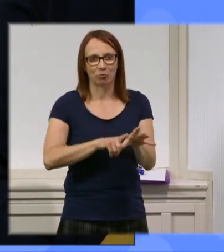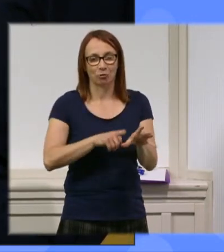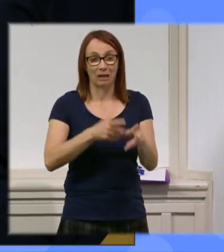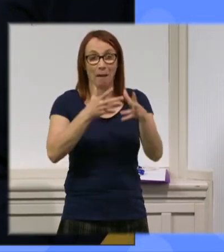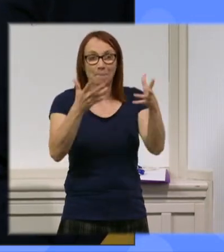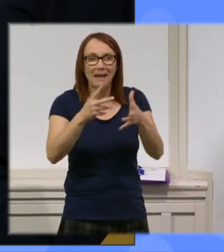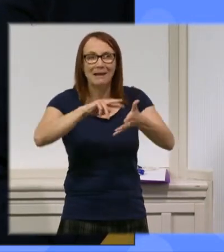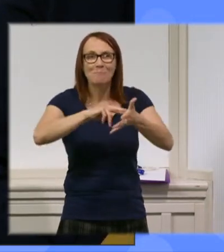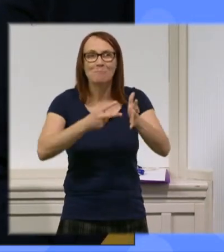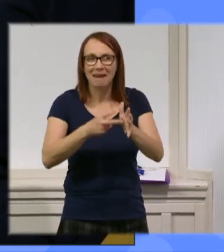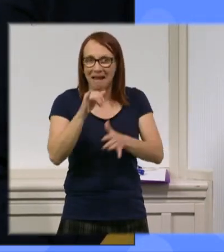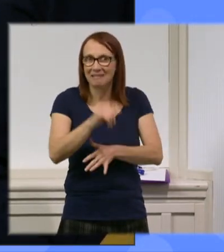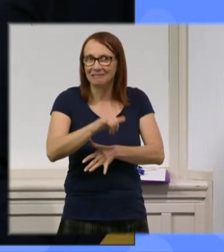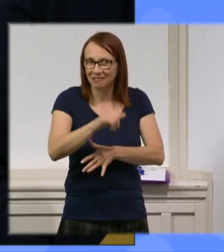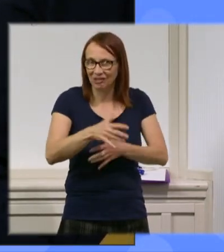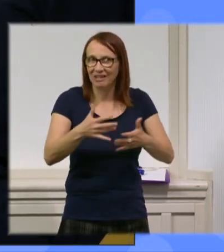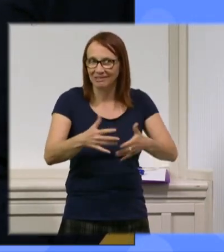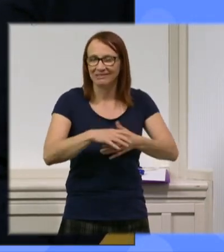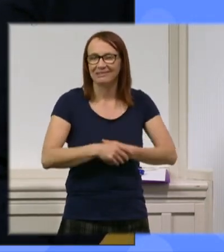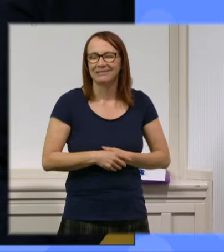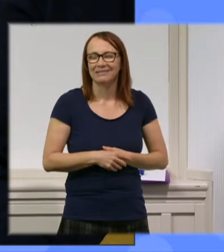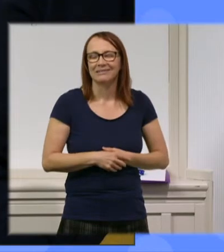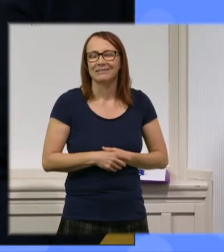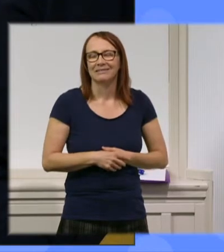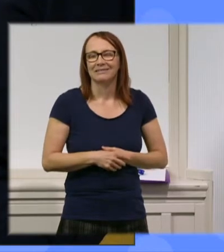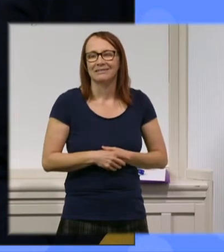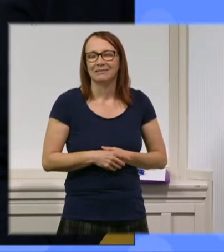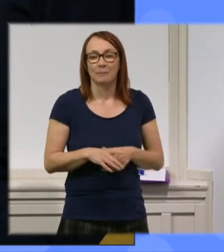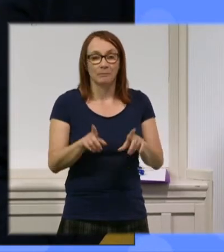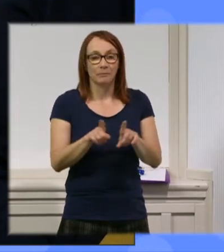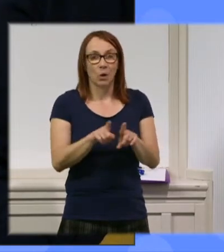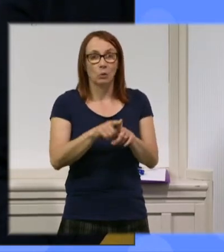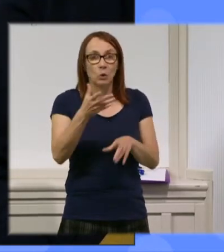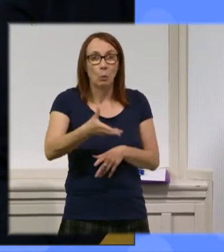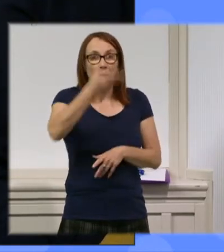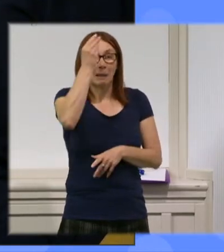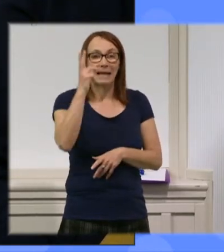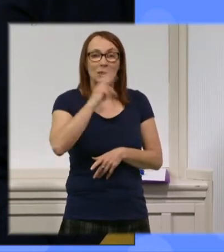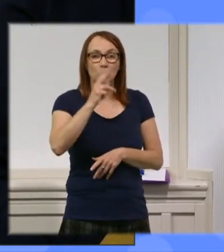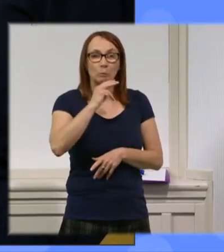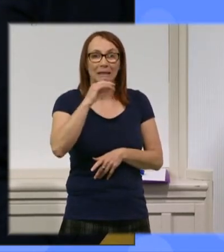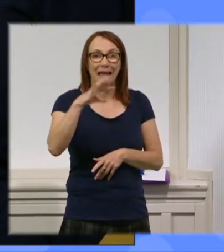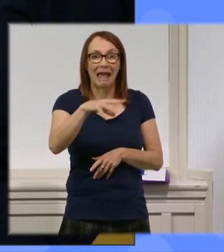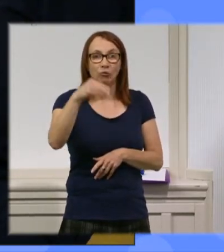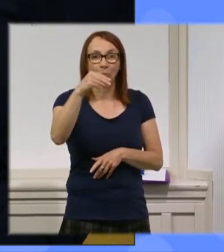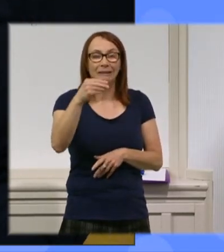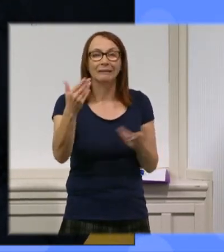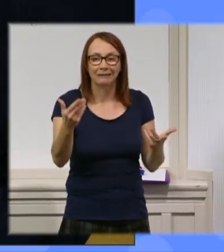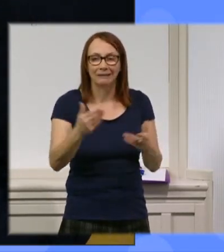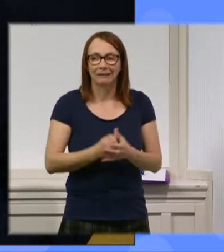you and I'm as an aside I'm wearing an Arabic okay we're all morning exploring